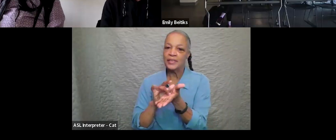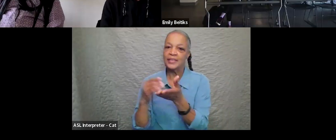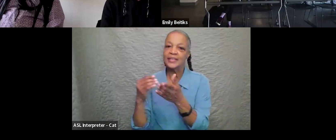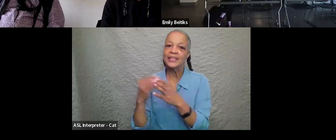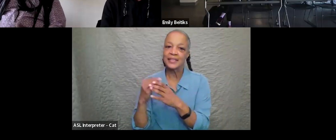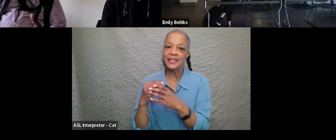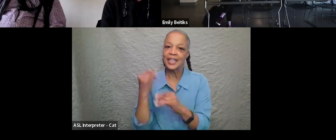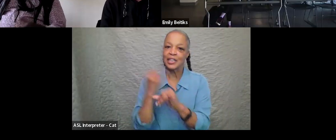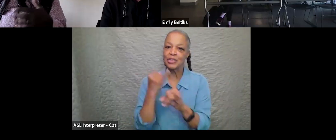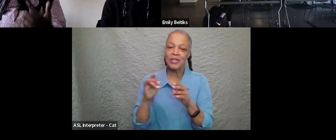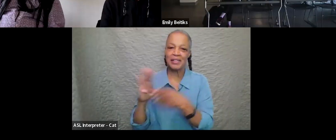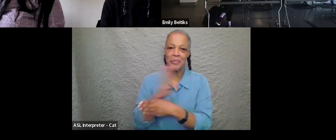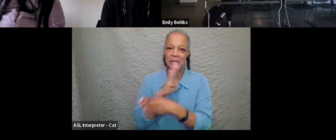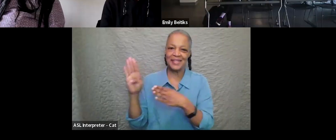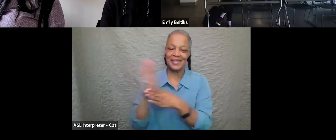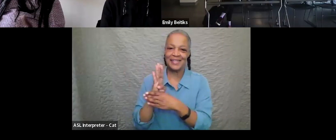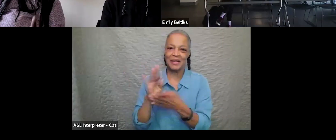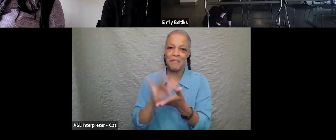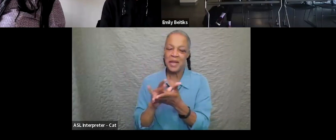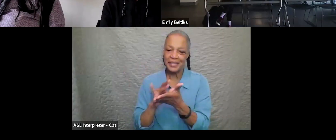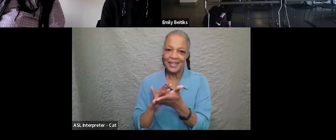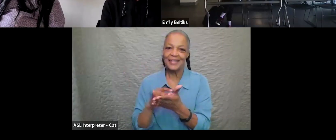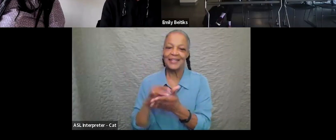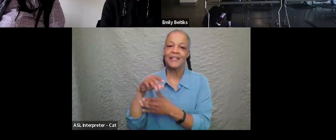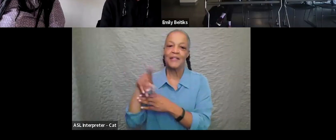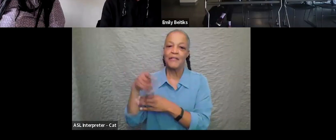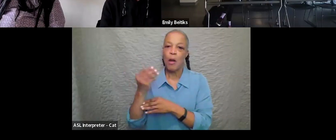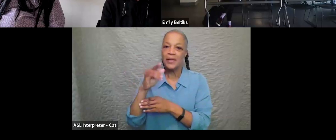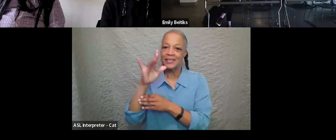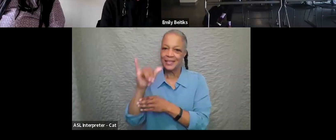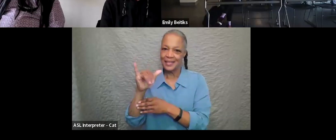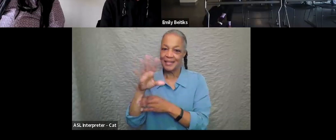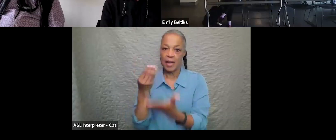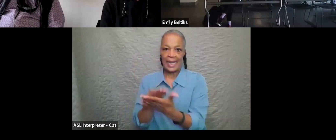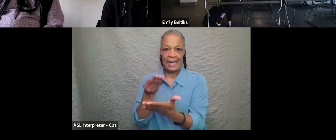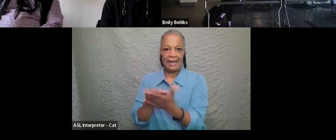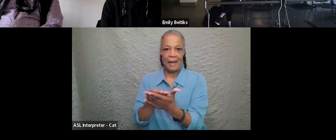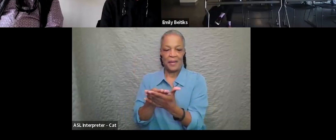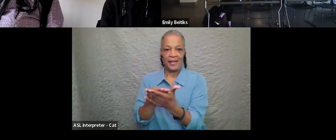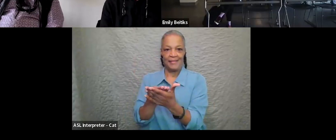it also seems like there are also significant economic drivers that may cause somebody